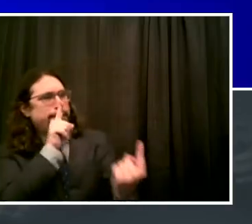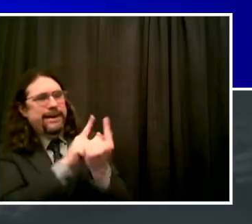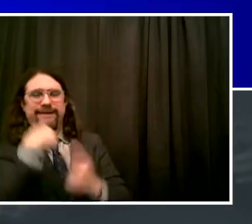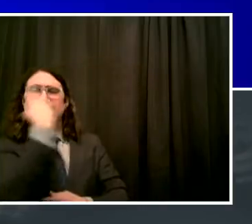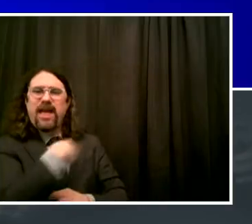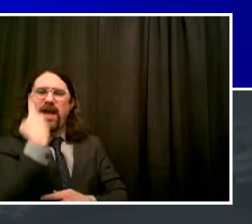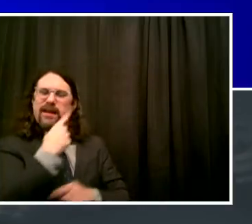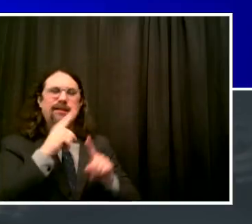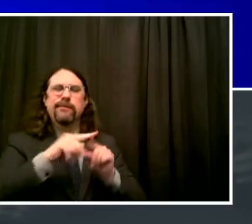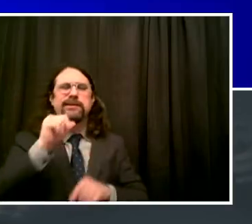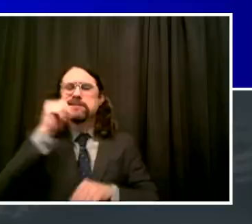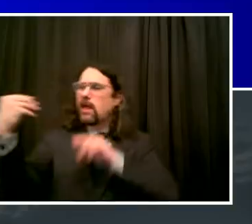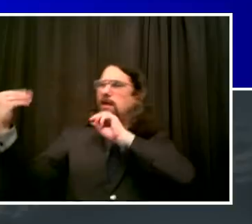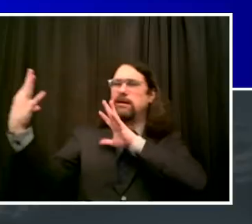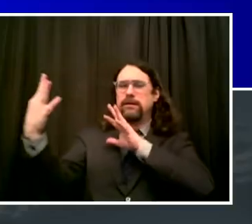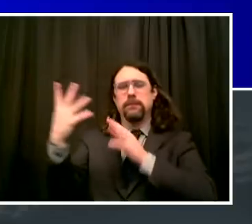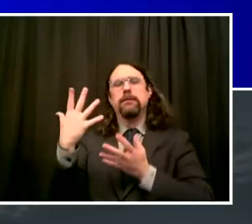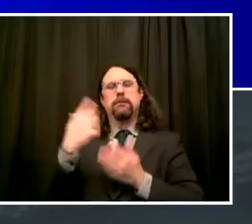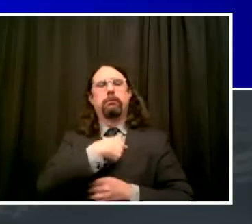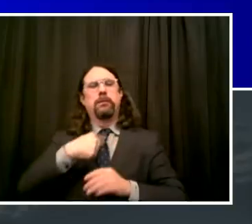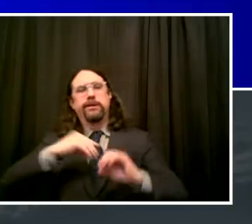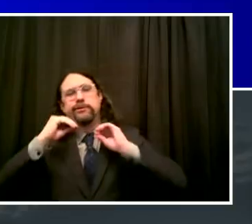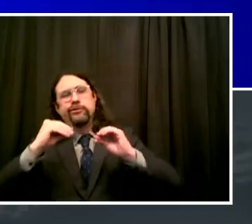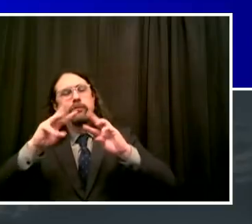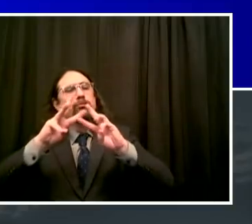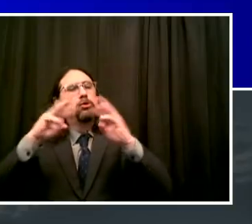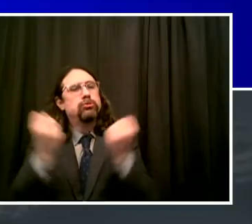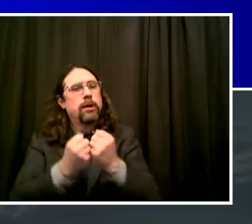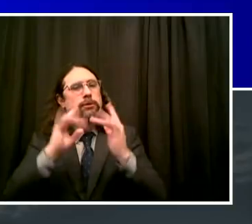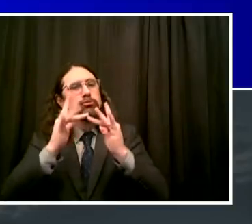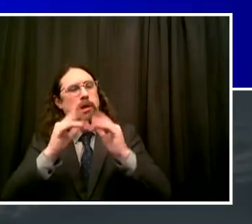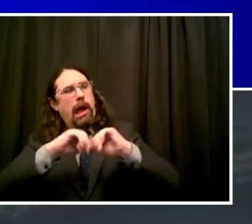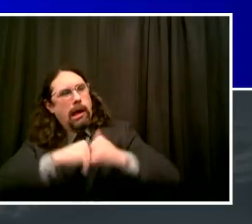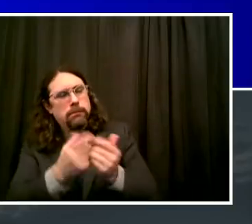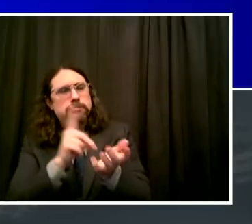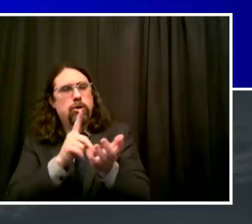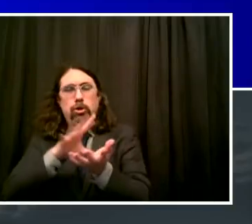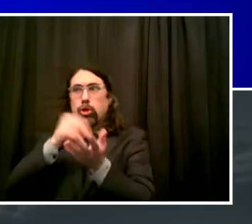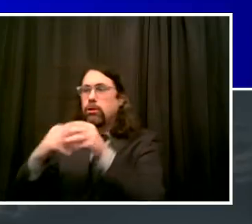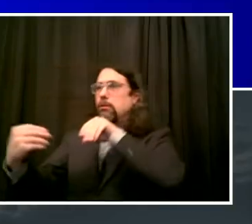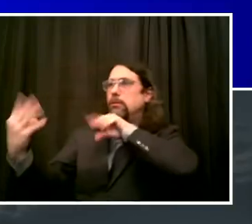HELP MAKE IT A VERY COMMON PAR OF WHT ATEYH TH ANF ER